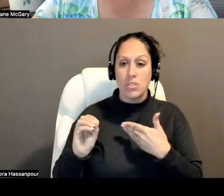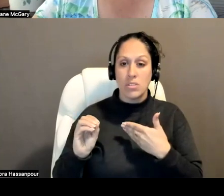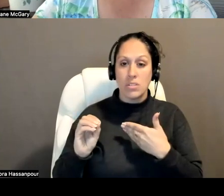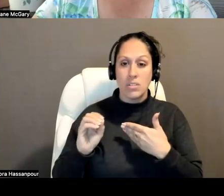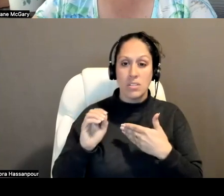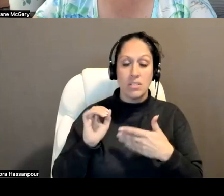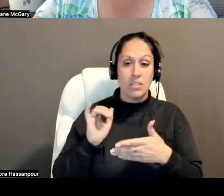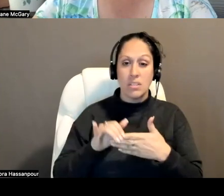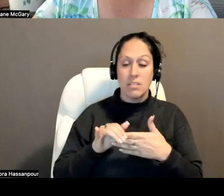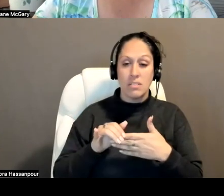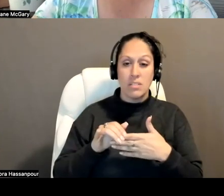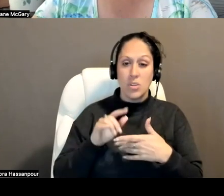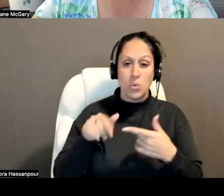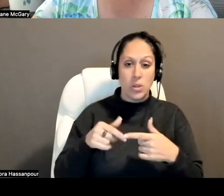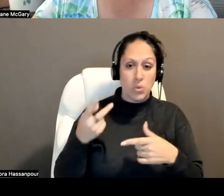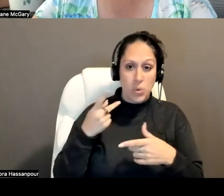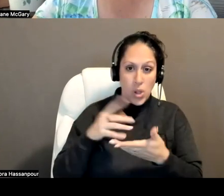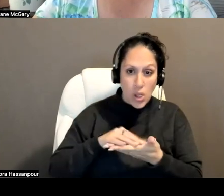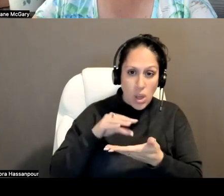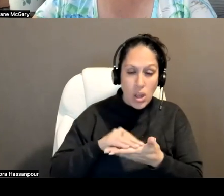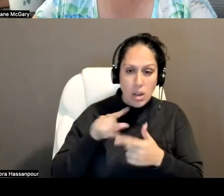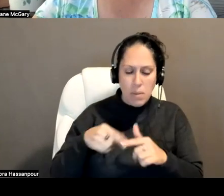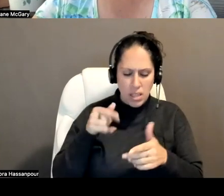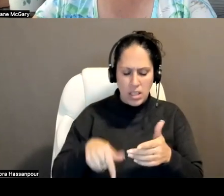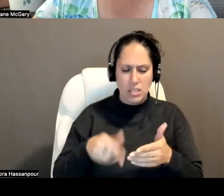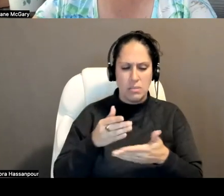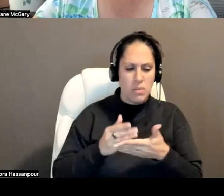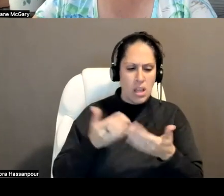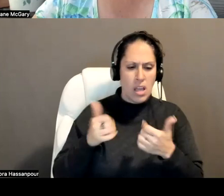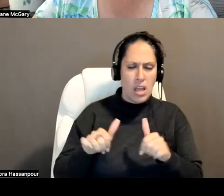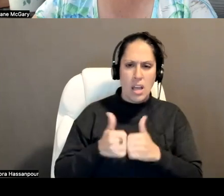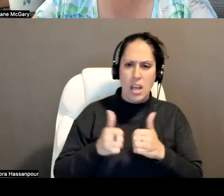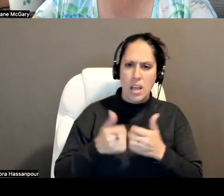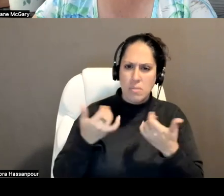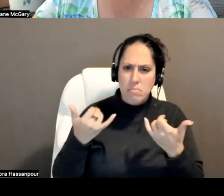when I-- when we are learning about this piece and learning how to play and create that sound,